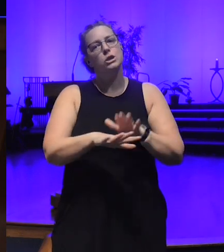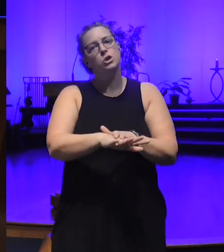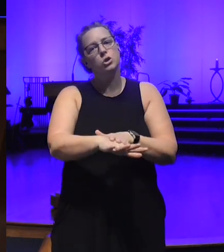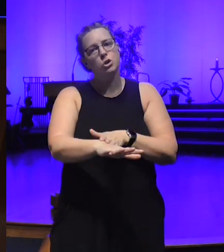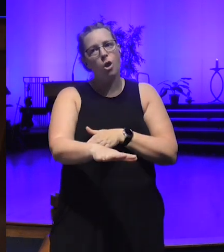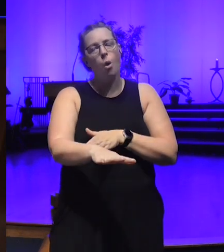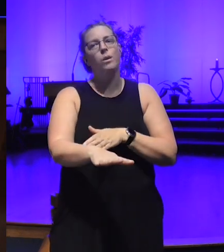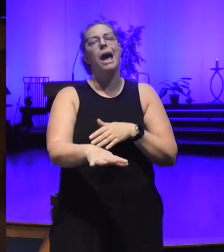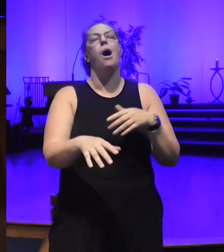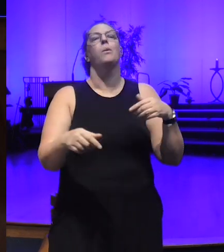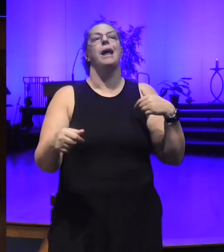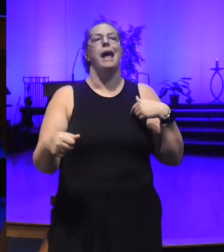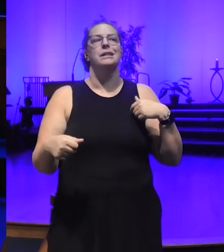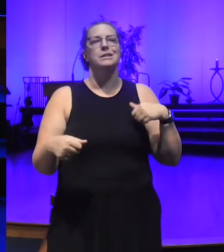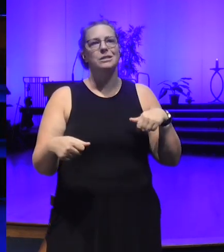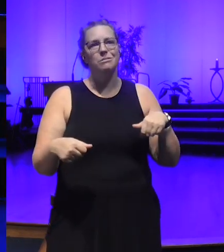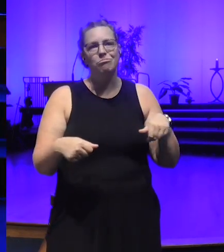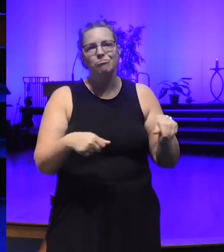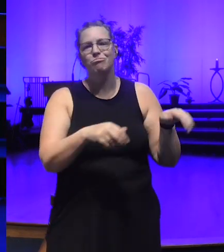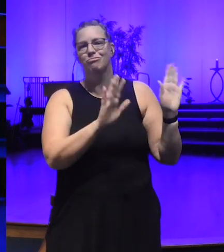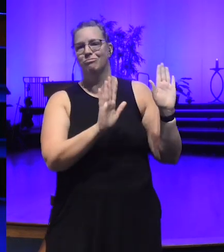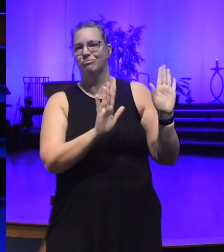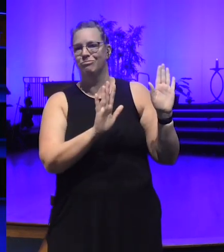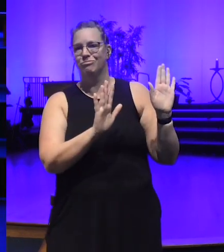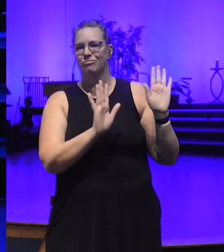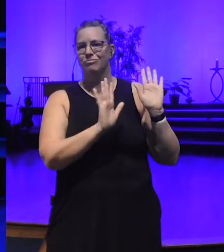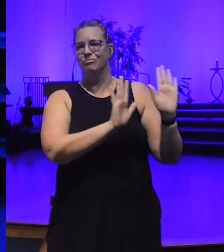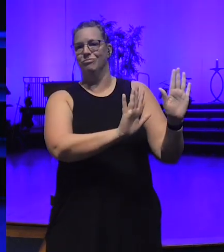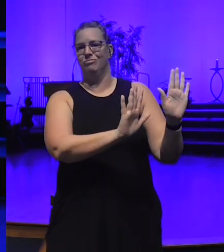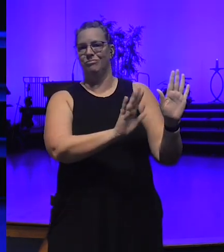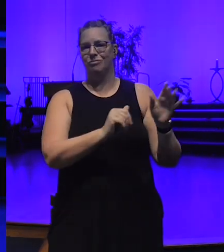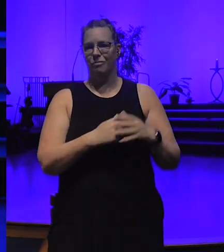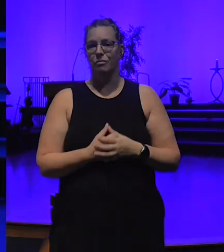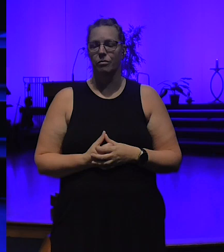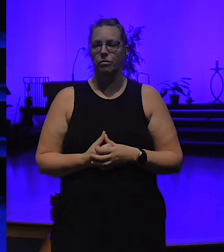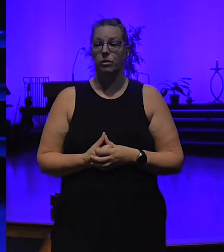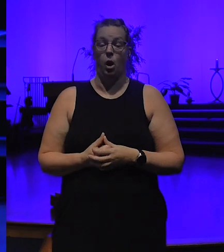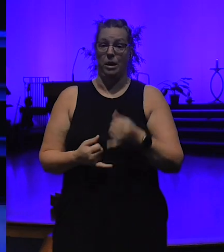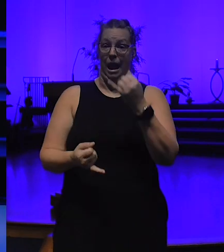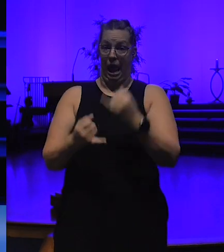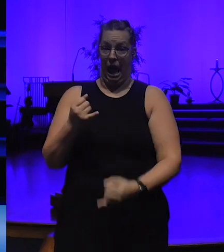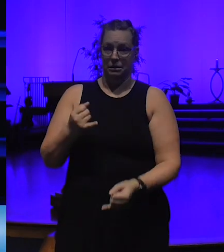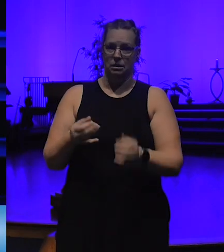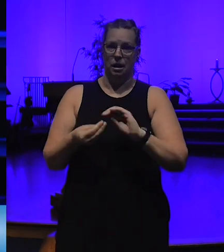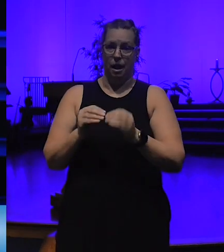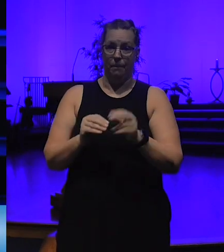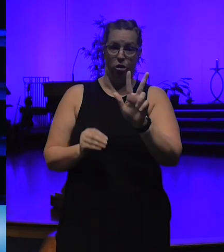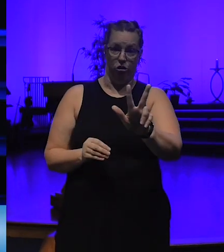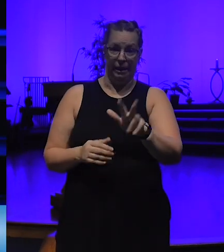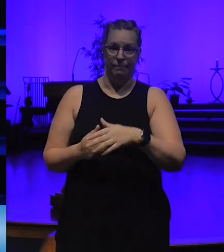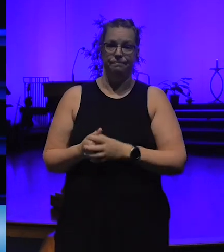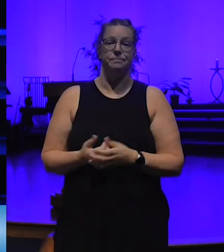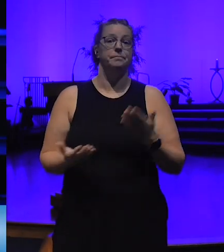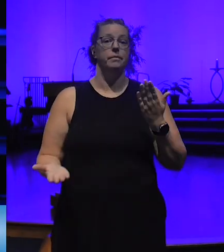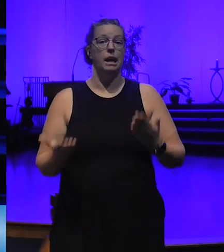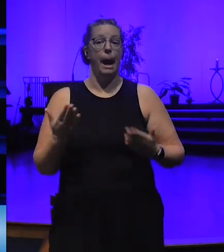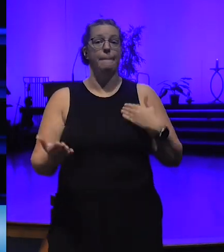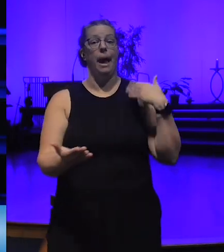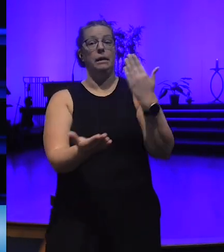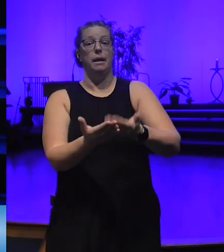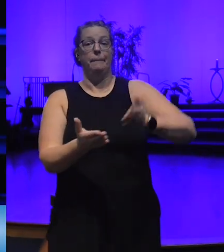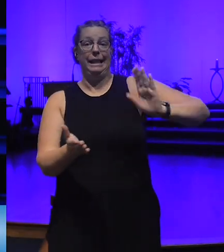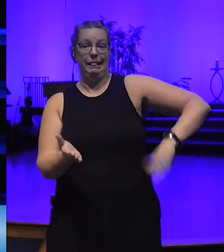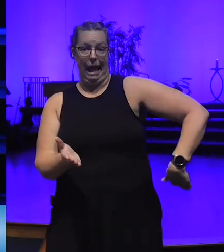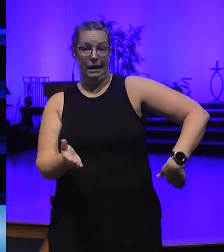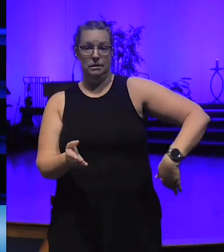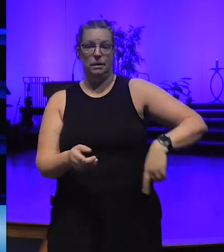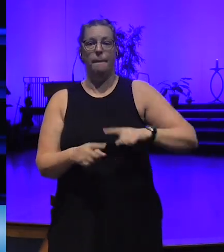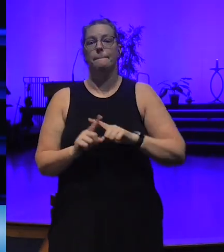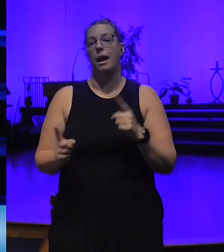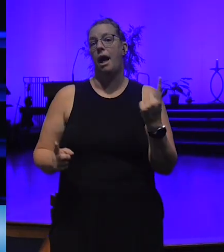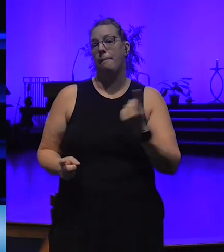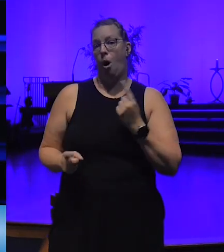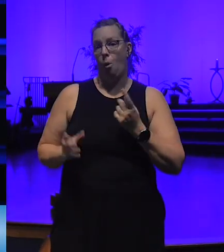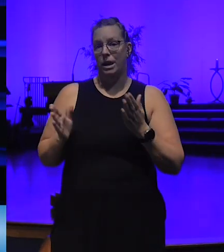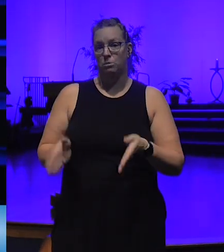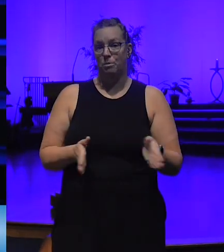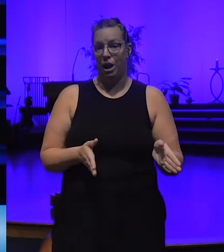surrender my well-being over to it lastly I may be late but I can always be prepared I may be